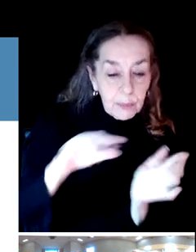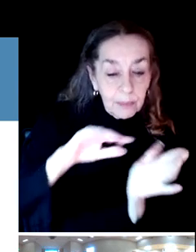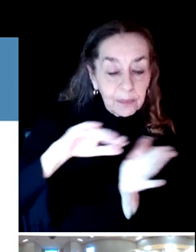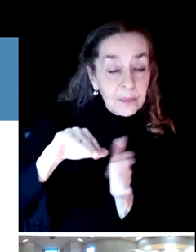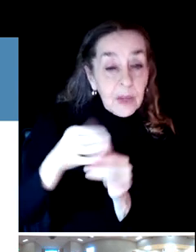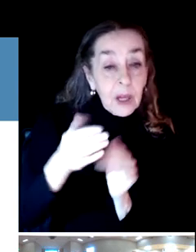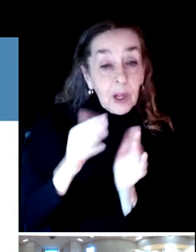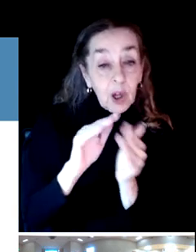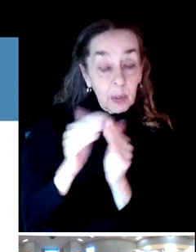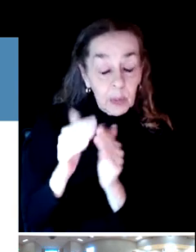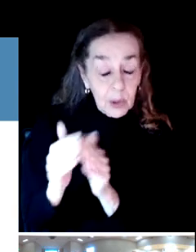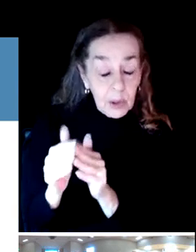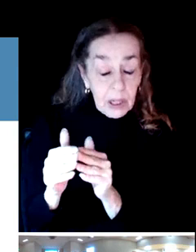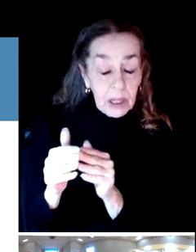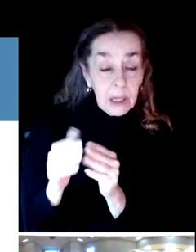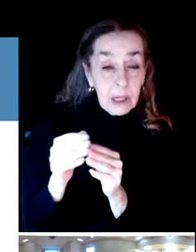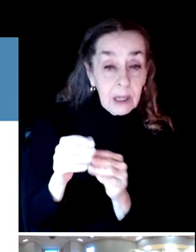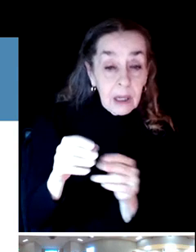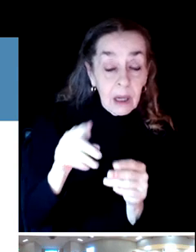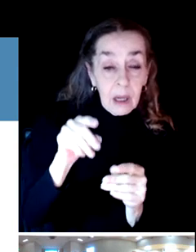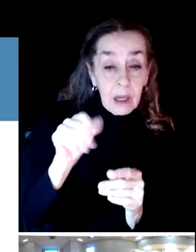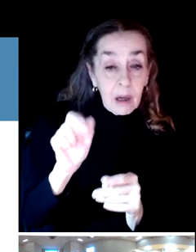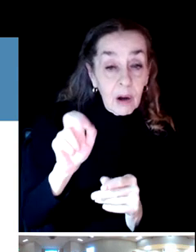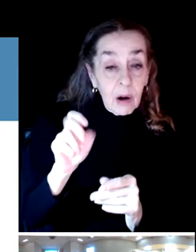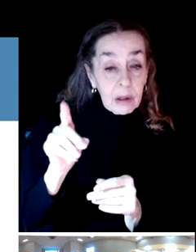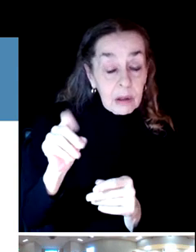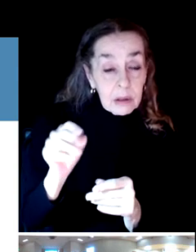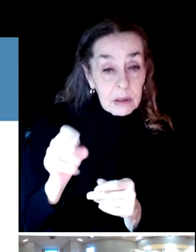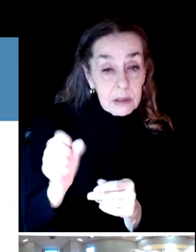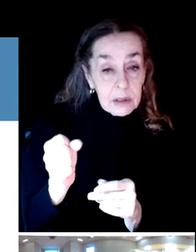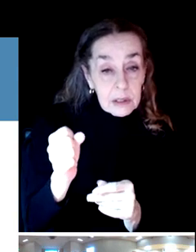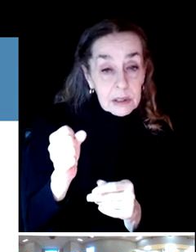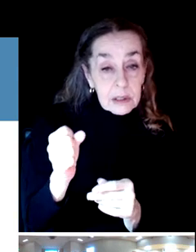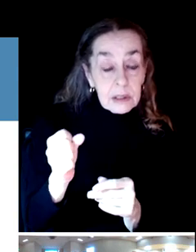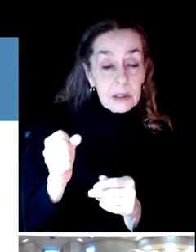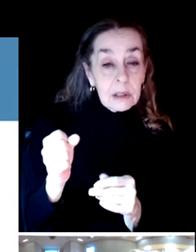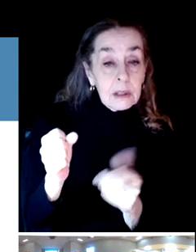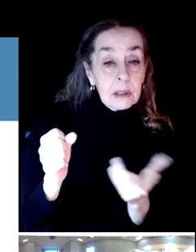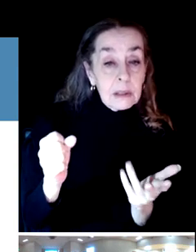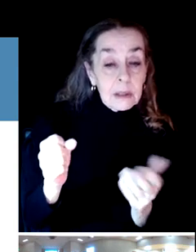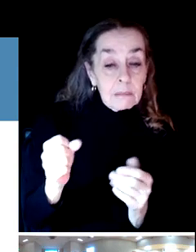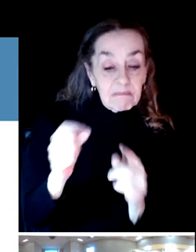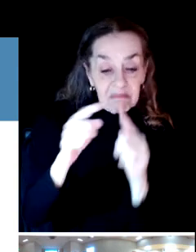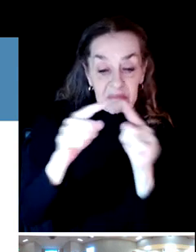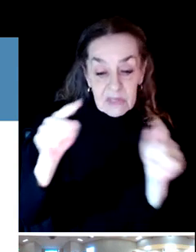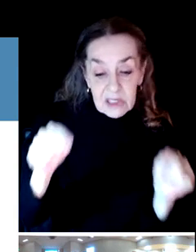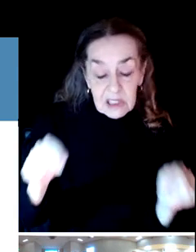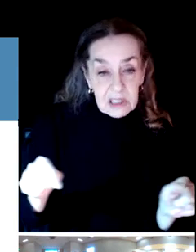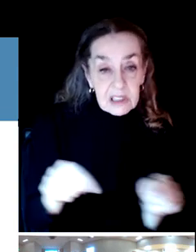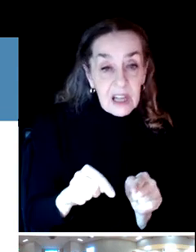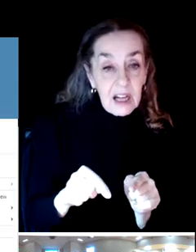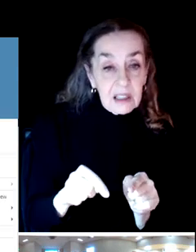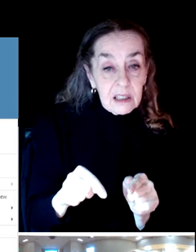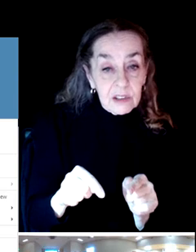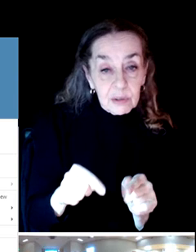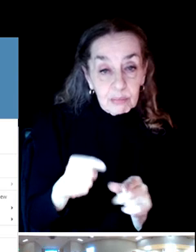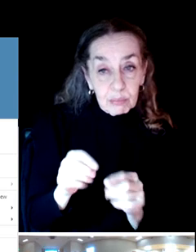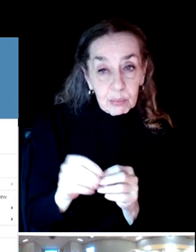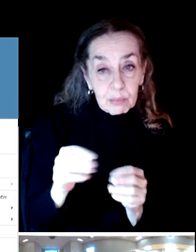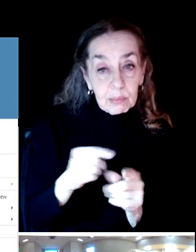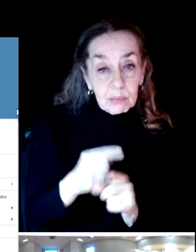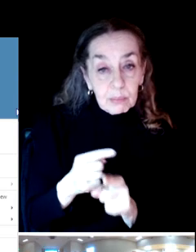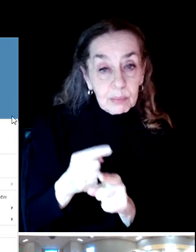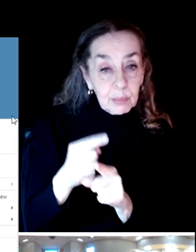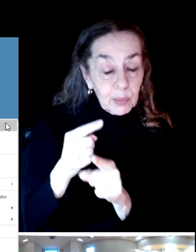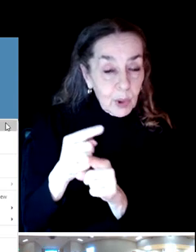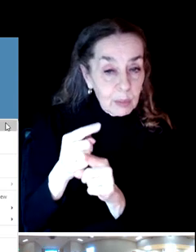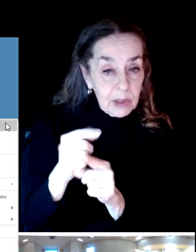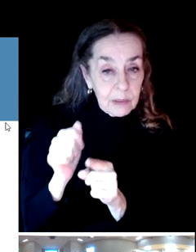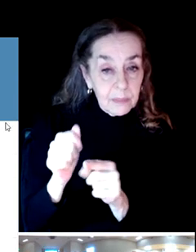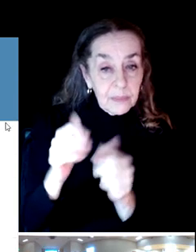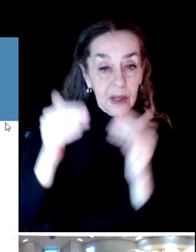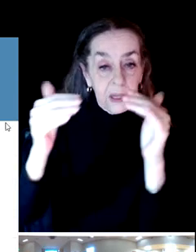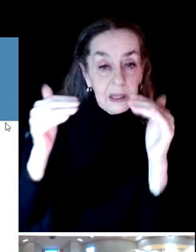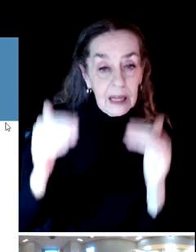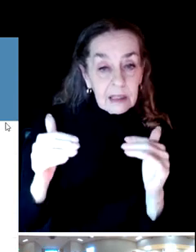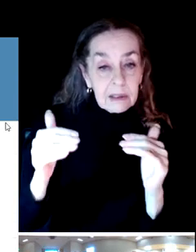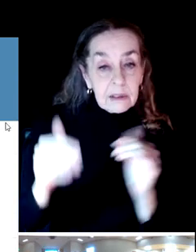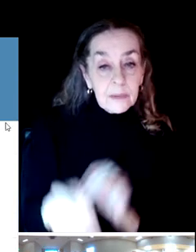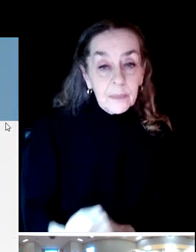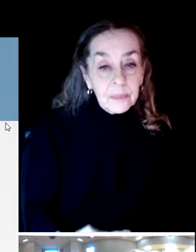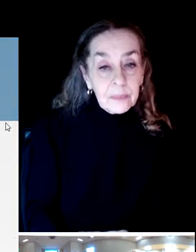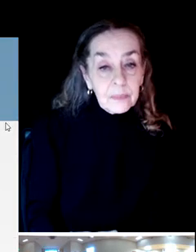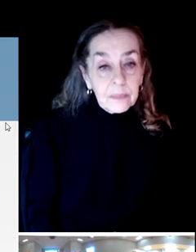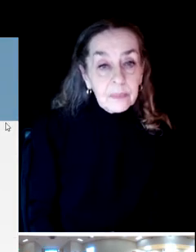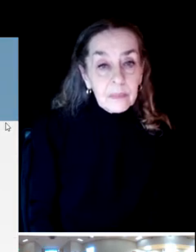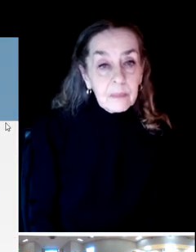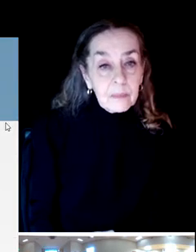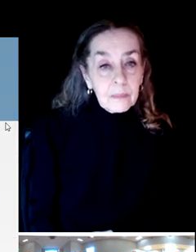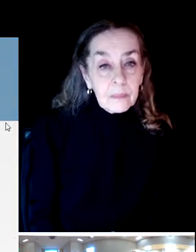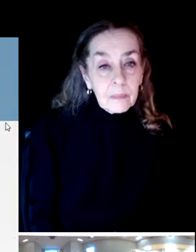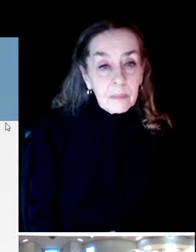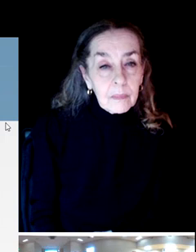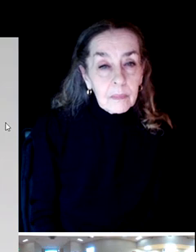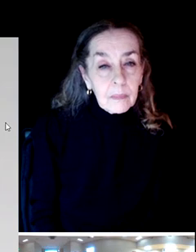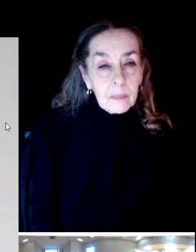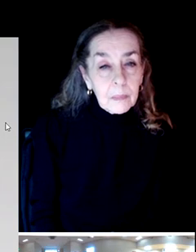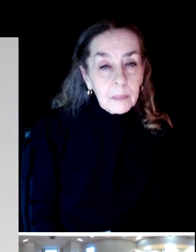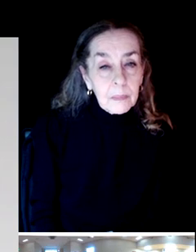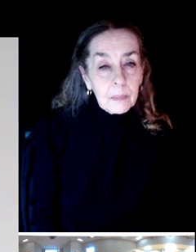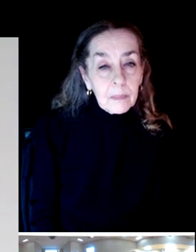we heard of that in the parks we heard about bilingual signage.